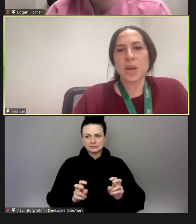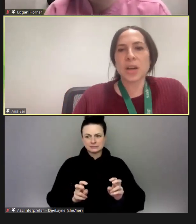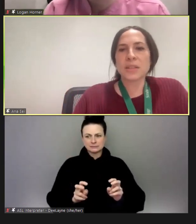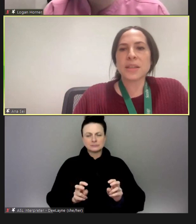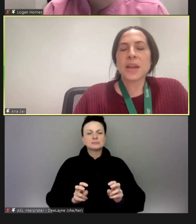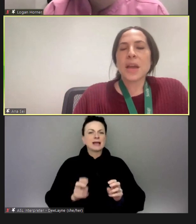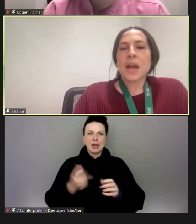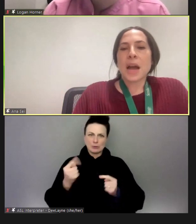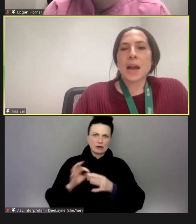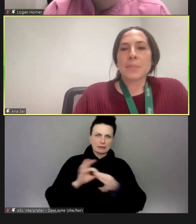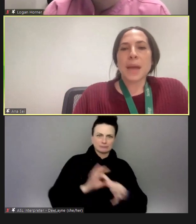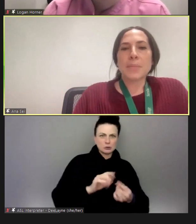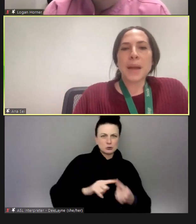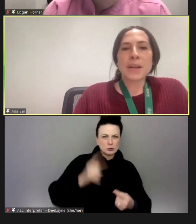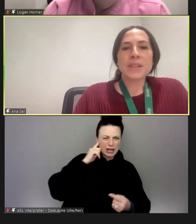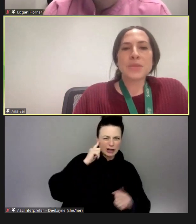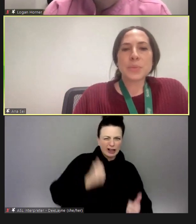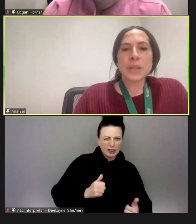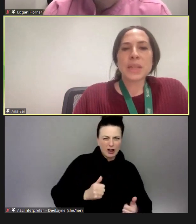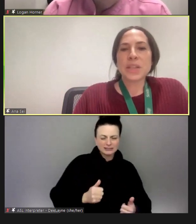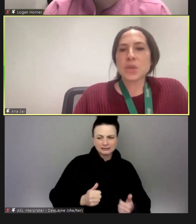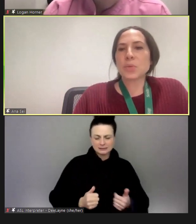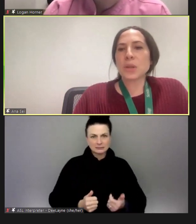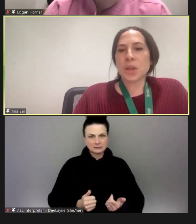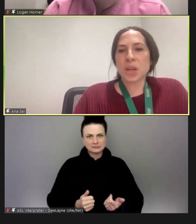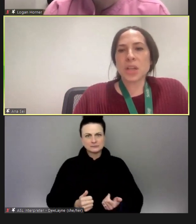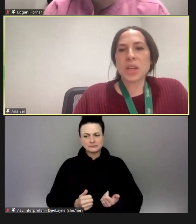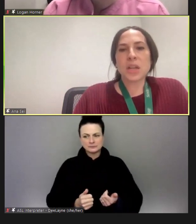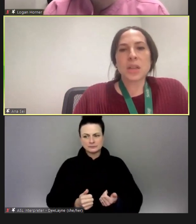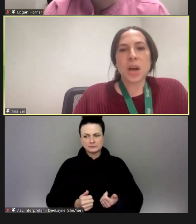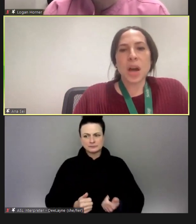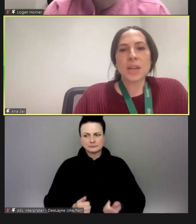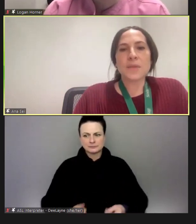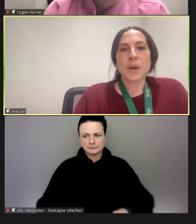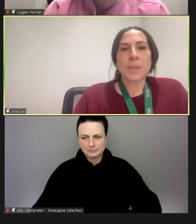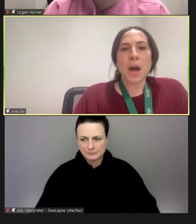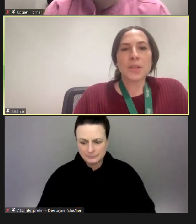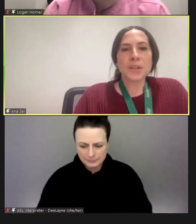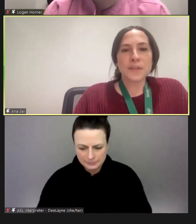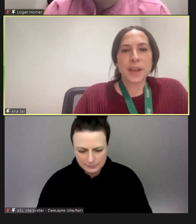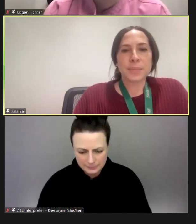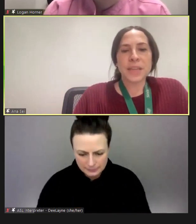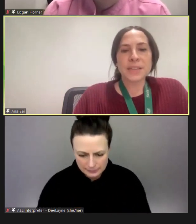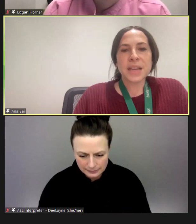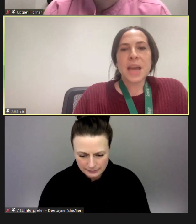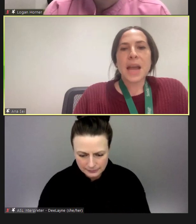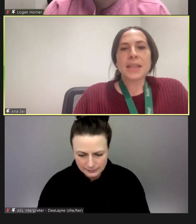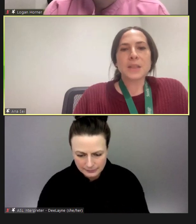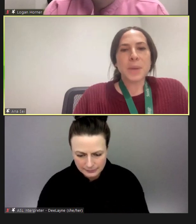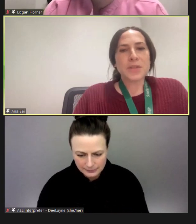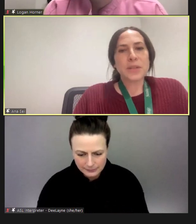laws um and parents really do learn a